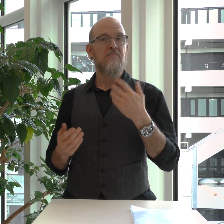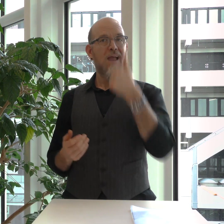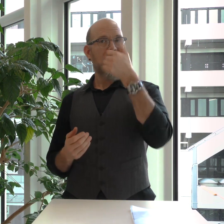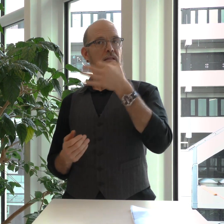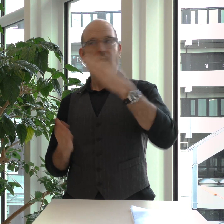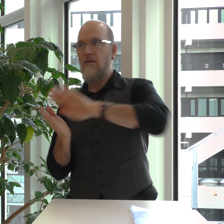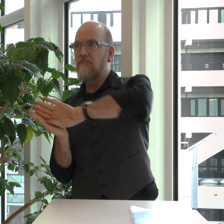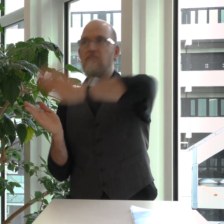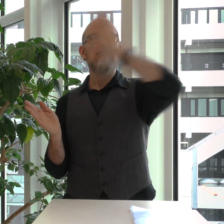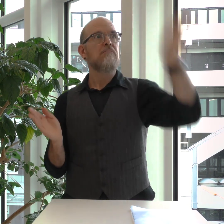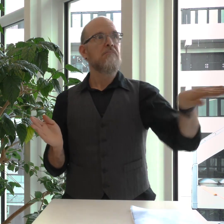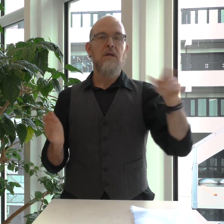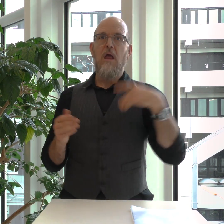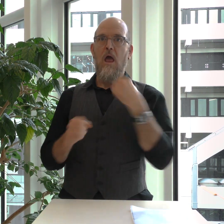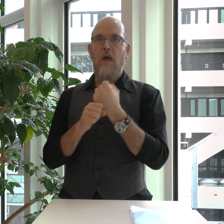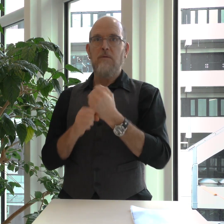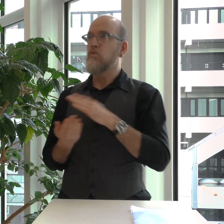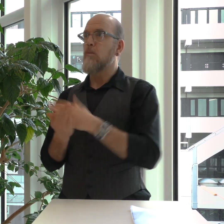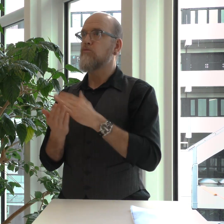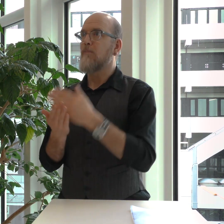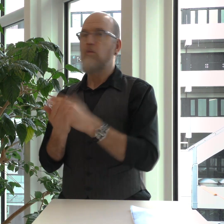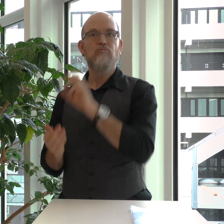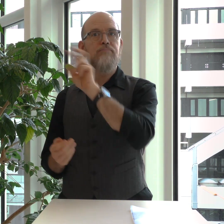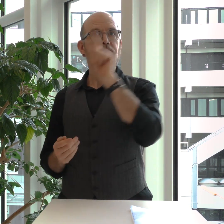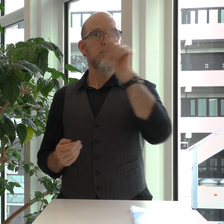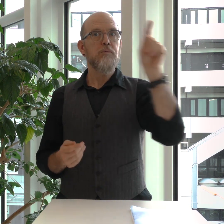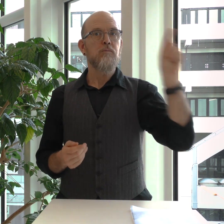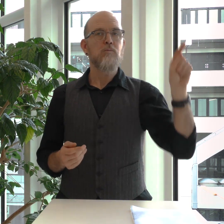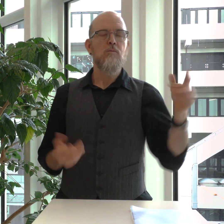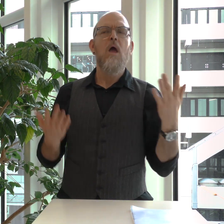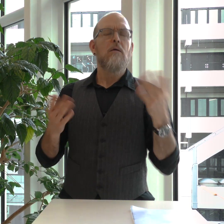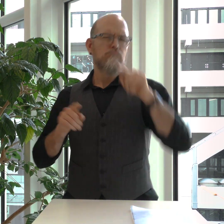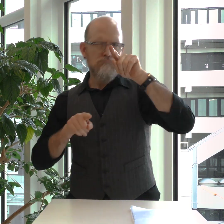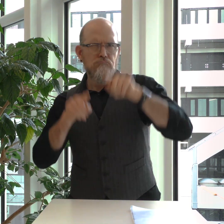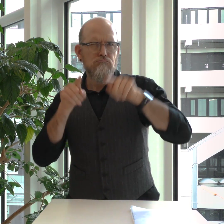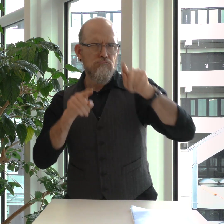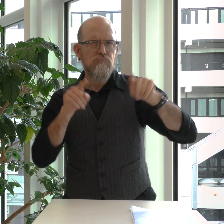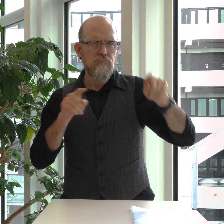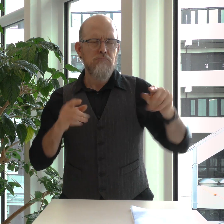What does my everyday professional life look like? There are days when I have one interpretation appointment after the other,